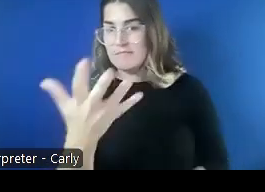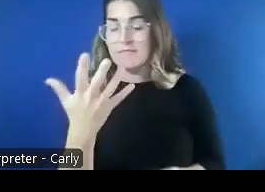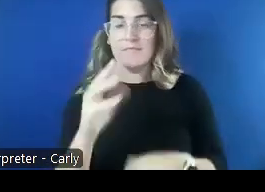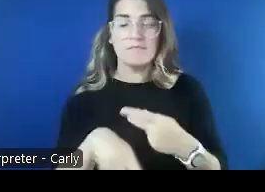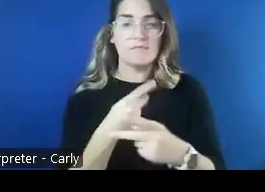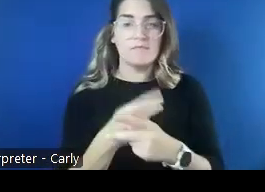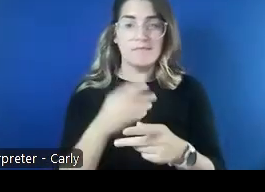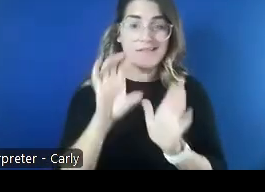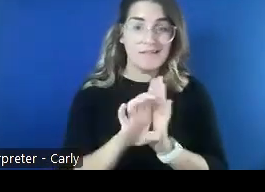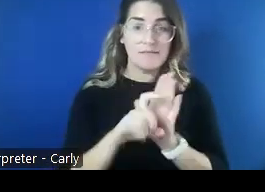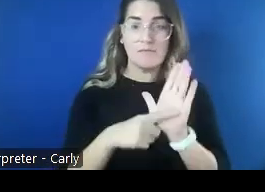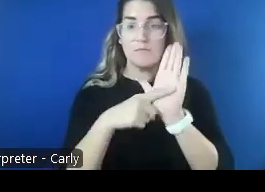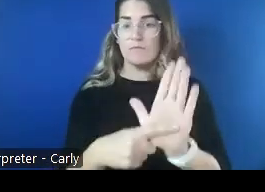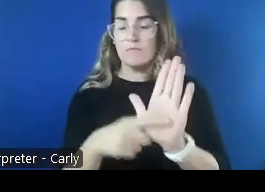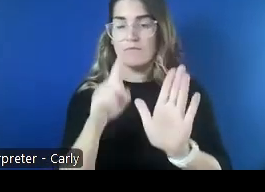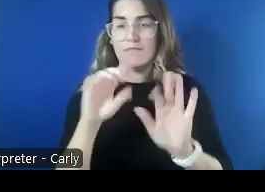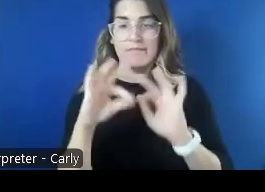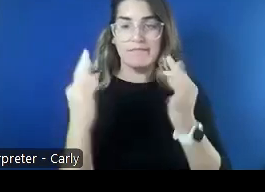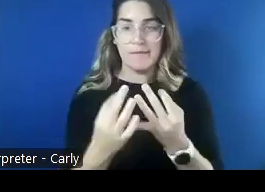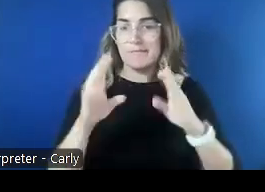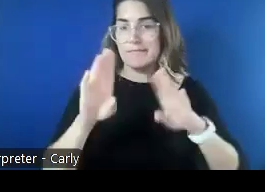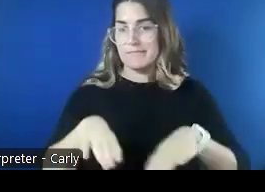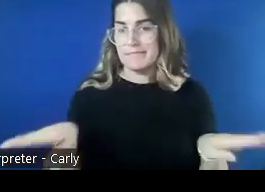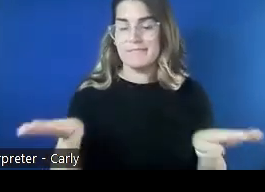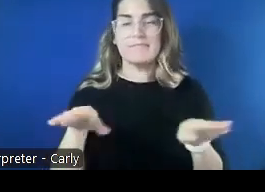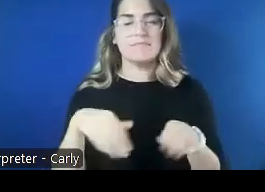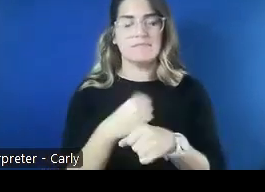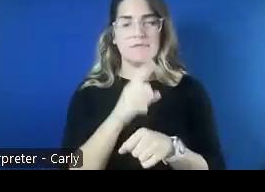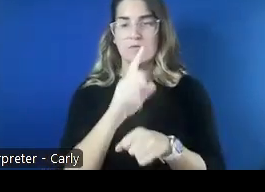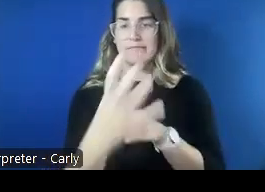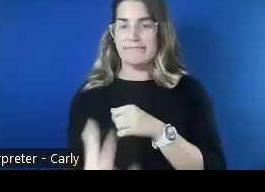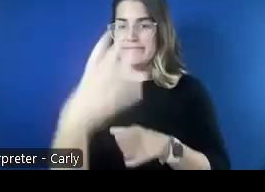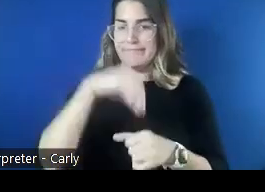images we present to families in order to most inclusively support all children and